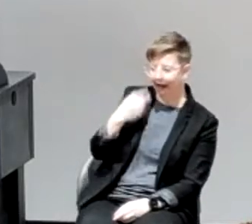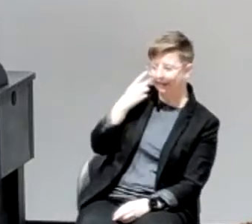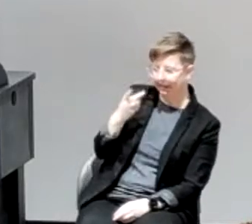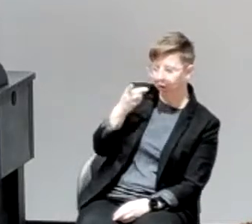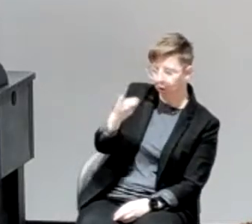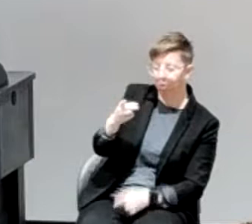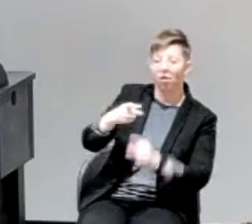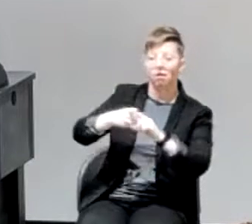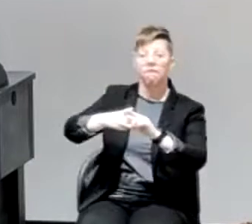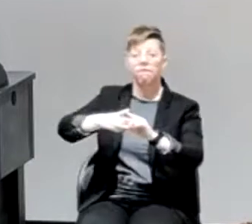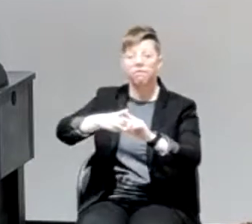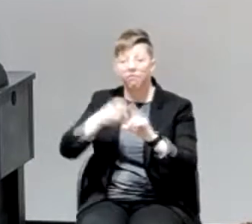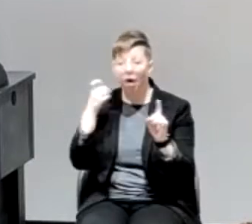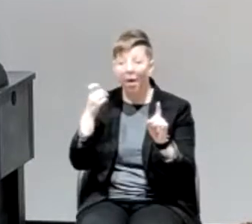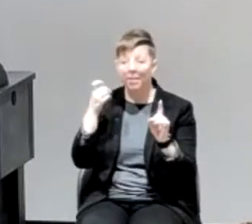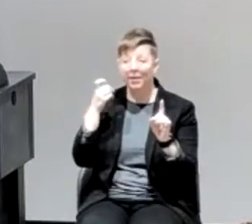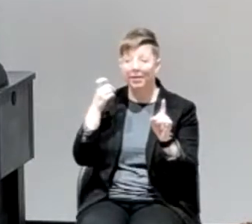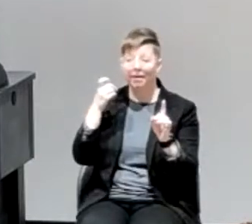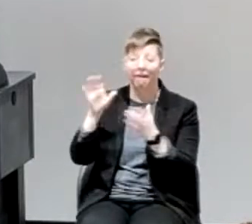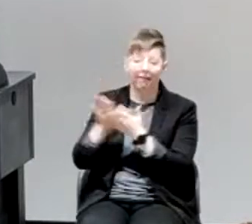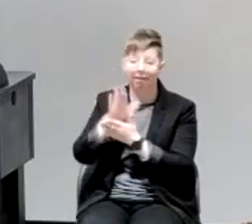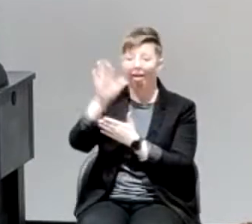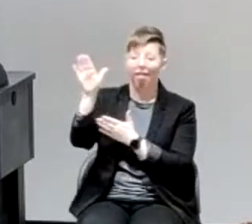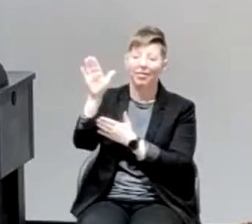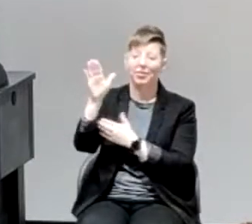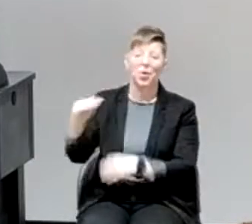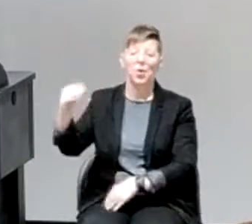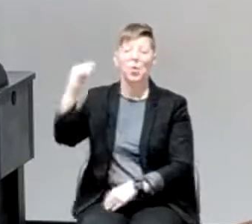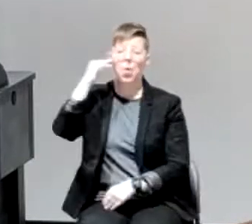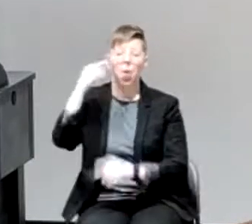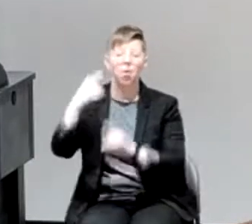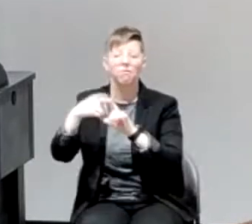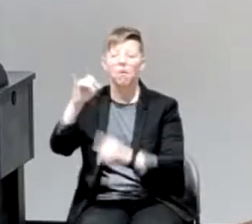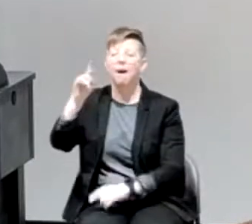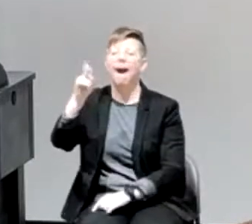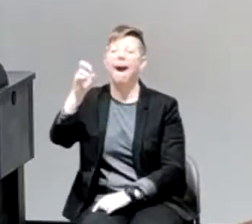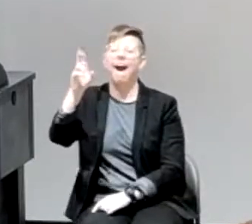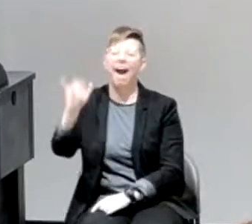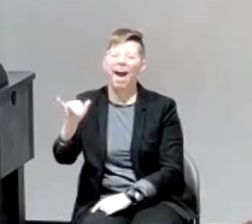and enthusiasm is delivered s a, lbona out of a higher